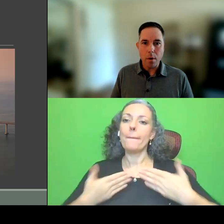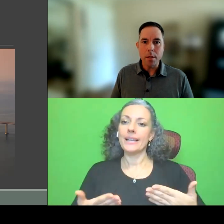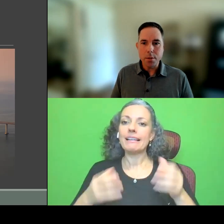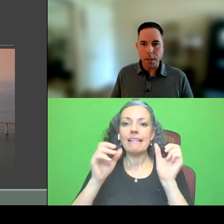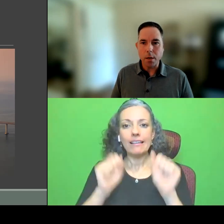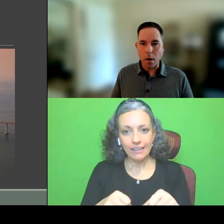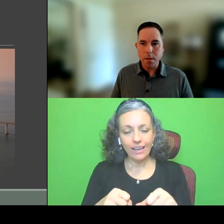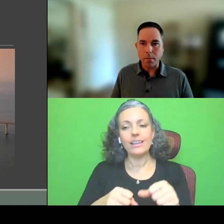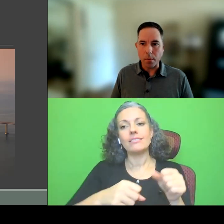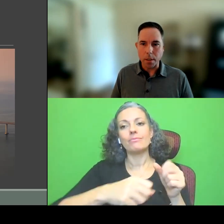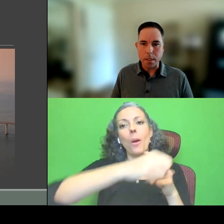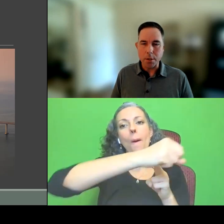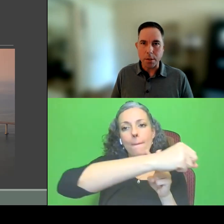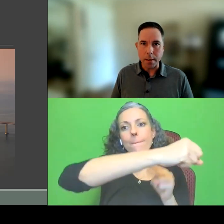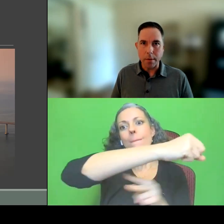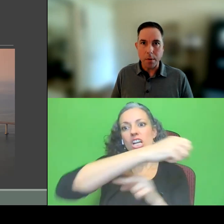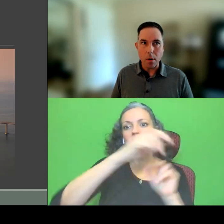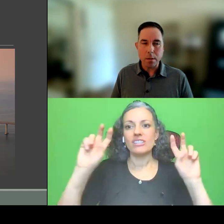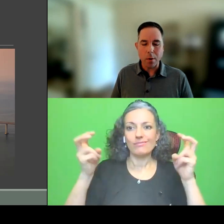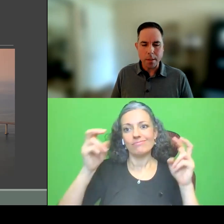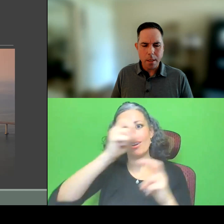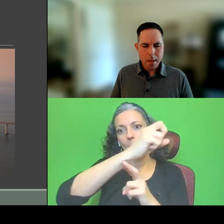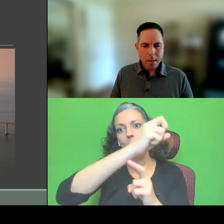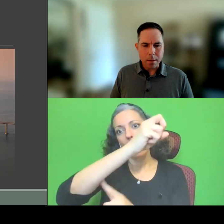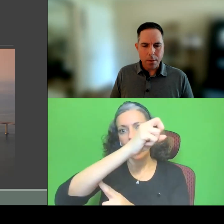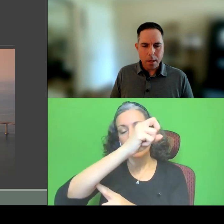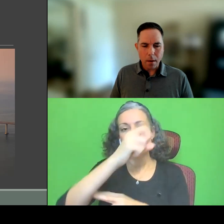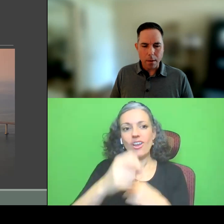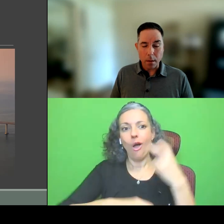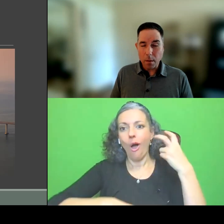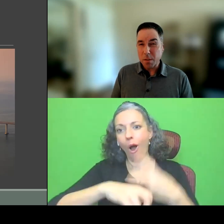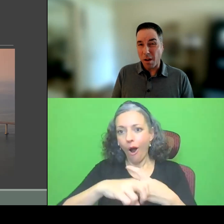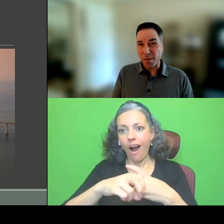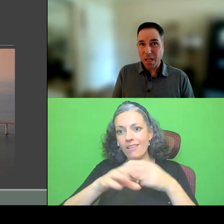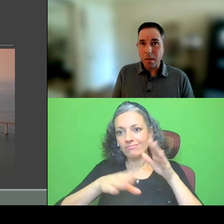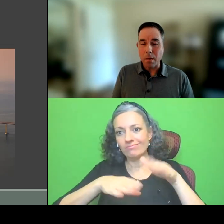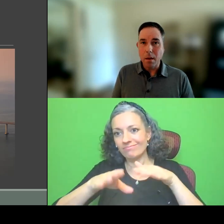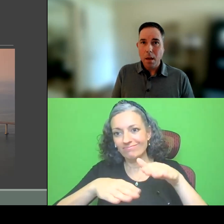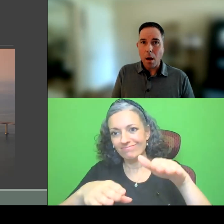bridge to get across for the organization and there are some ways to think on a little bit smaller scale